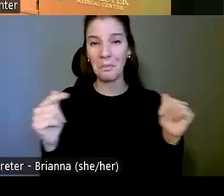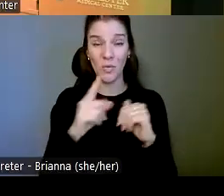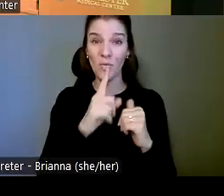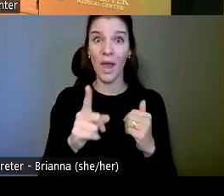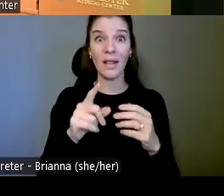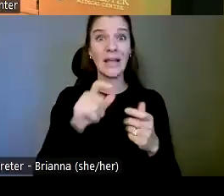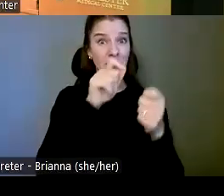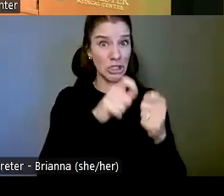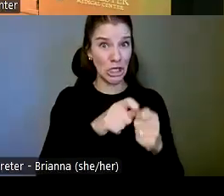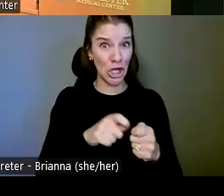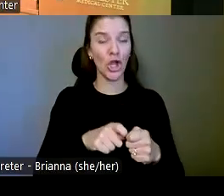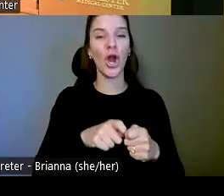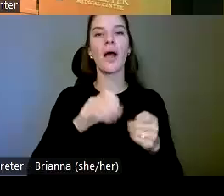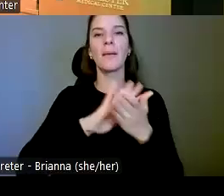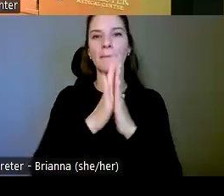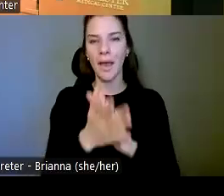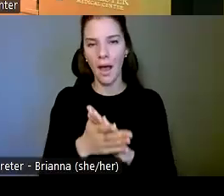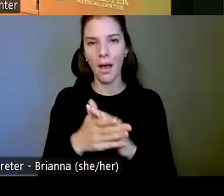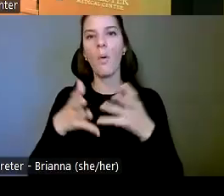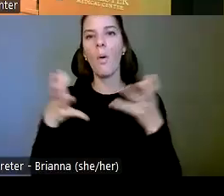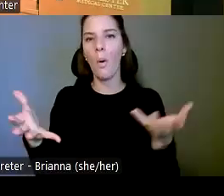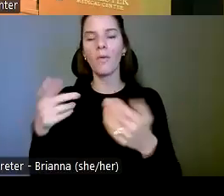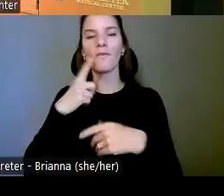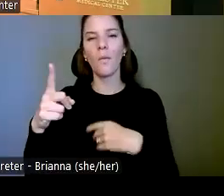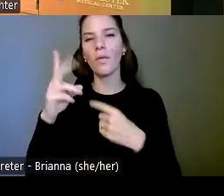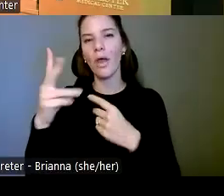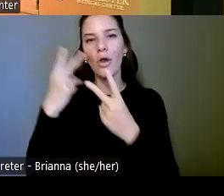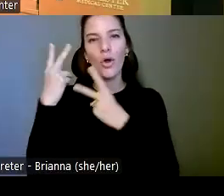reflect on that and struggle and sort of wrestle with that and then go out and see the contextual